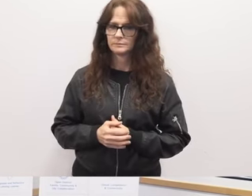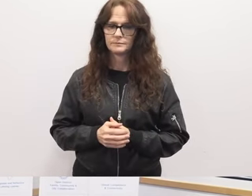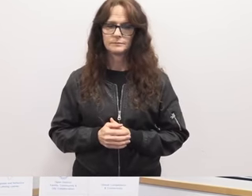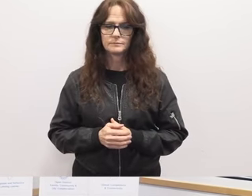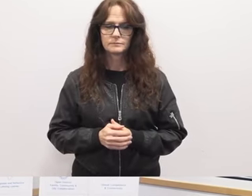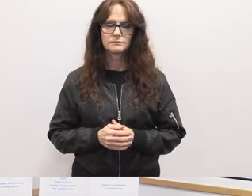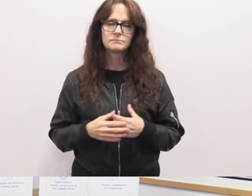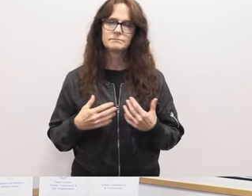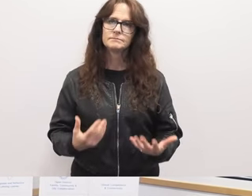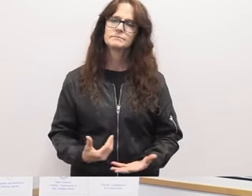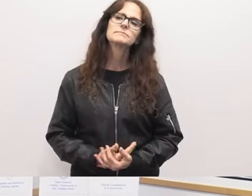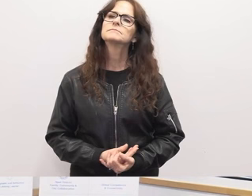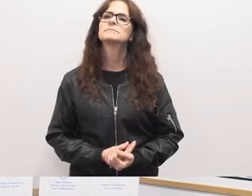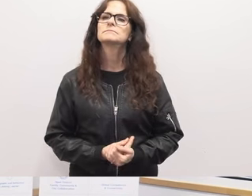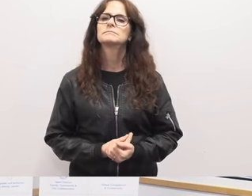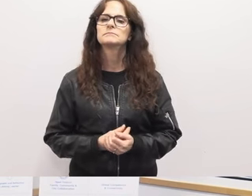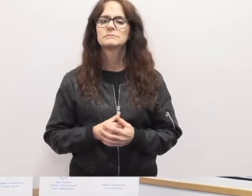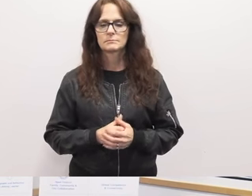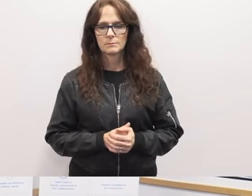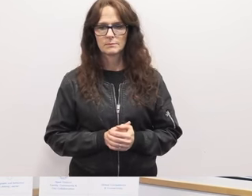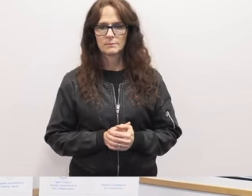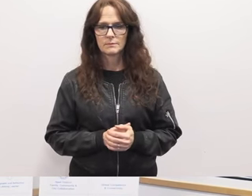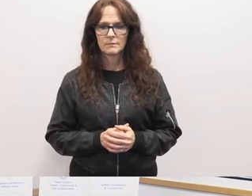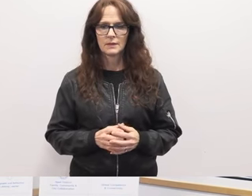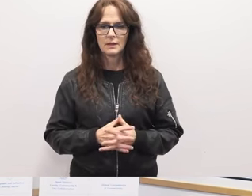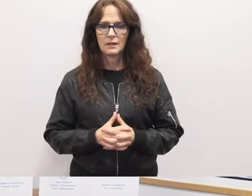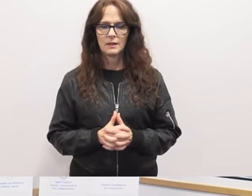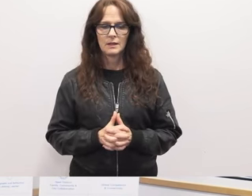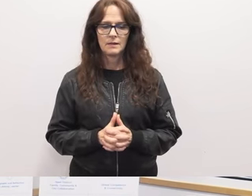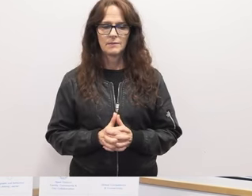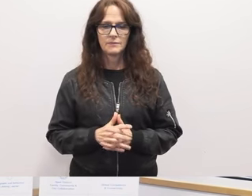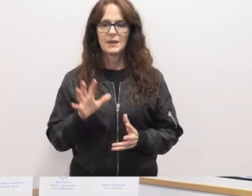So five was a keep for me